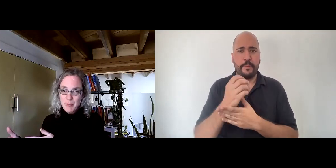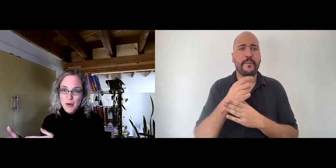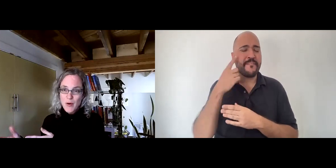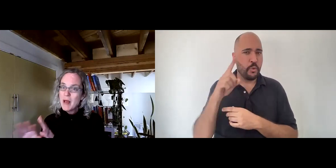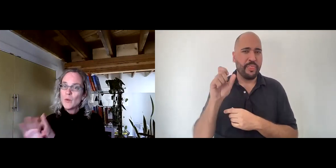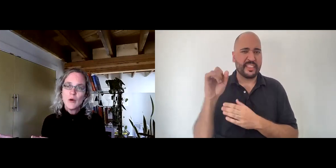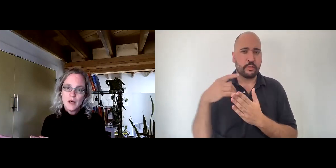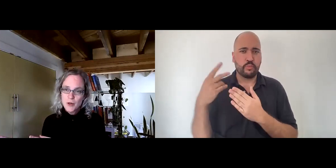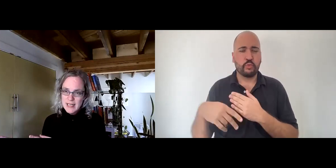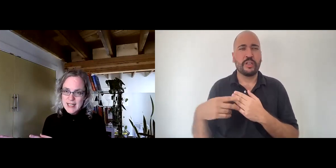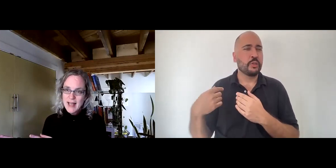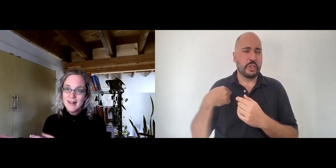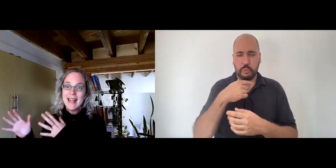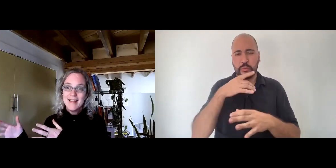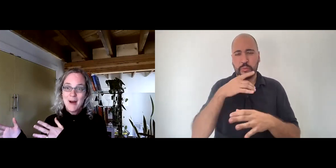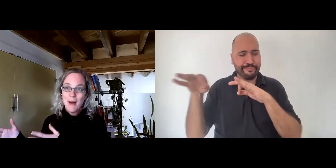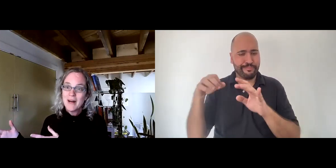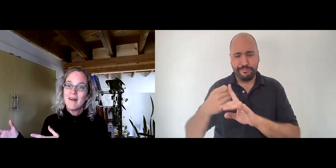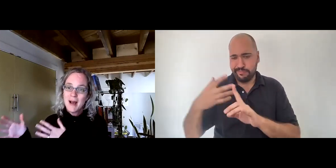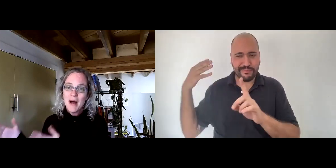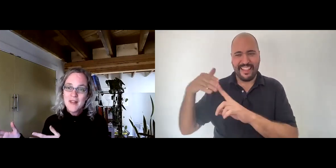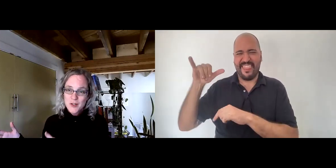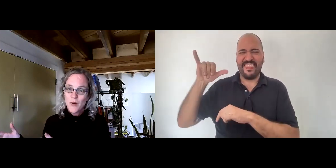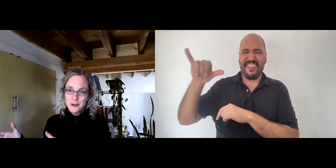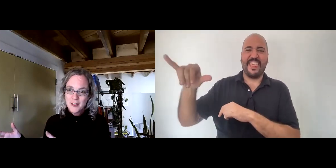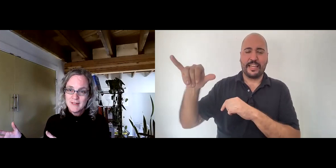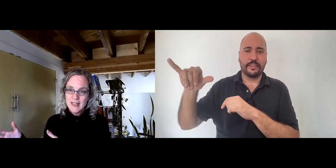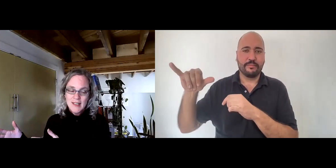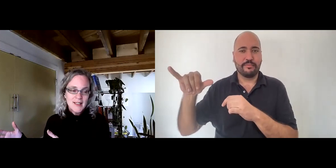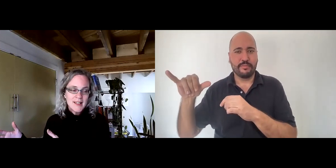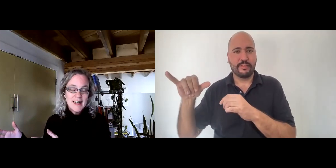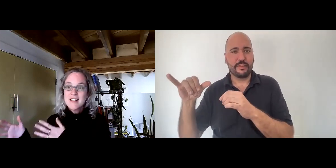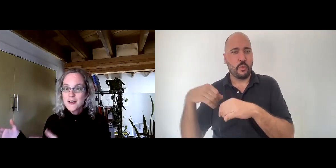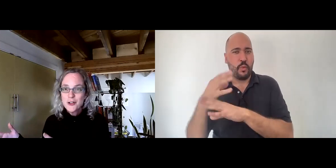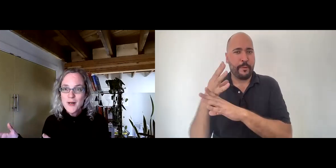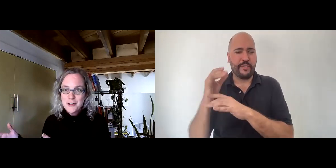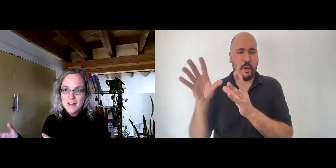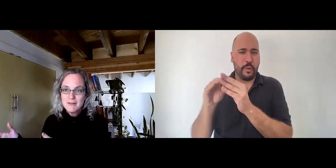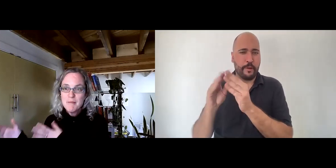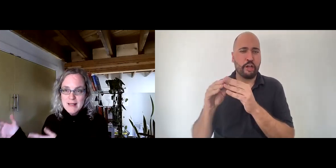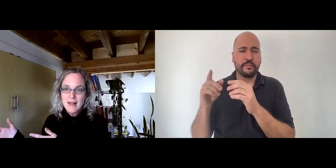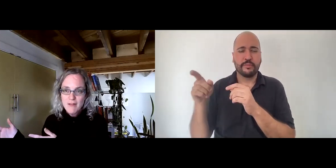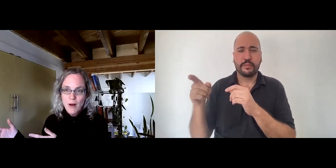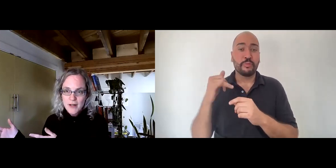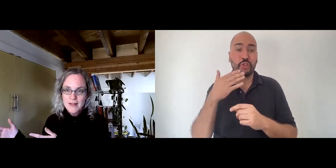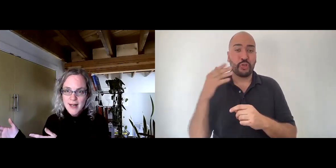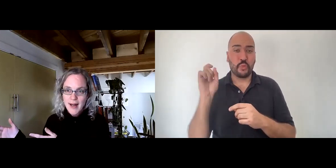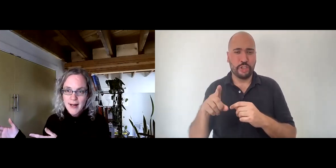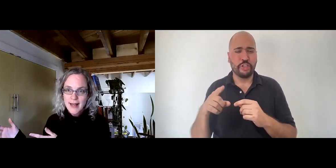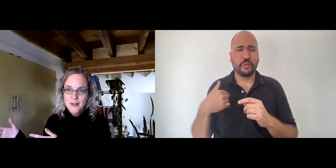And we'll go into more detail in that webinar about this question it's such a good question. We basically have a webinar dedicated to answering it.